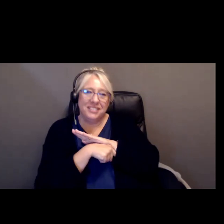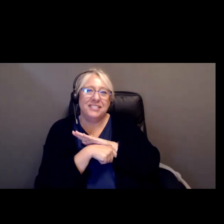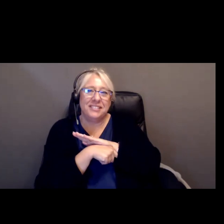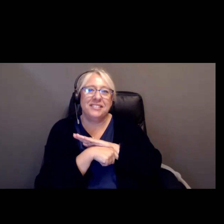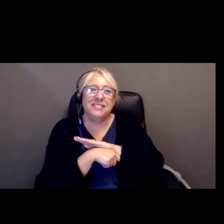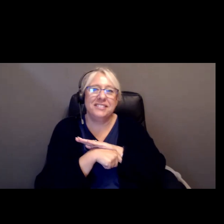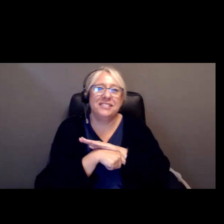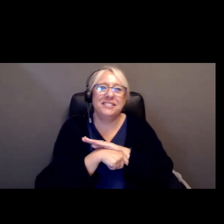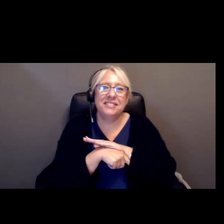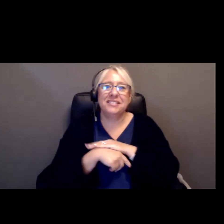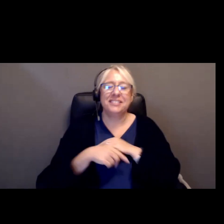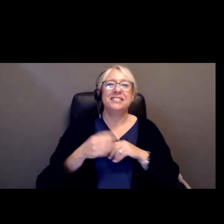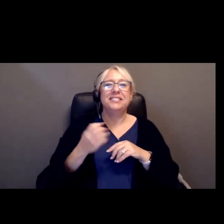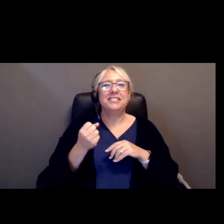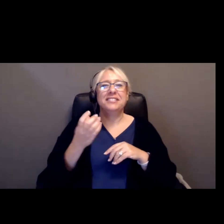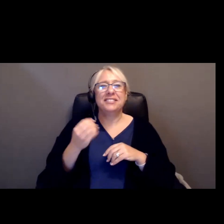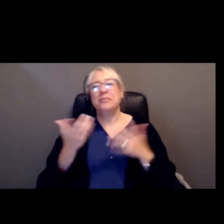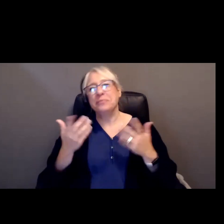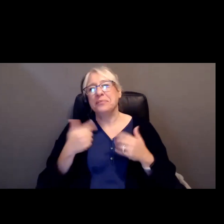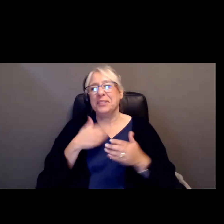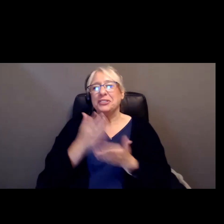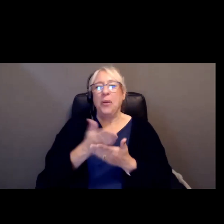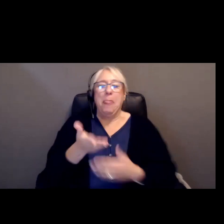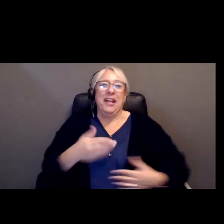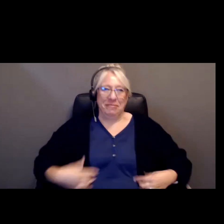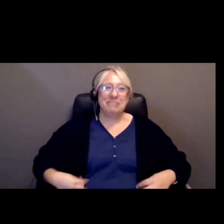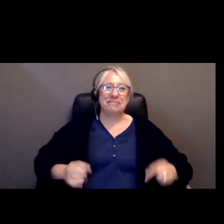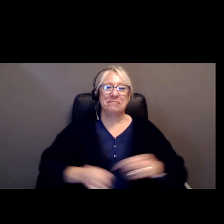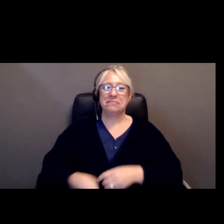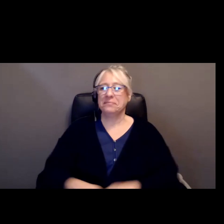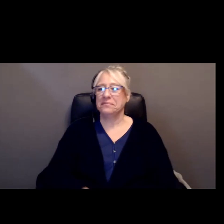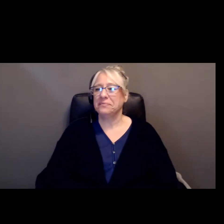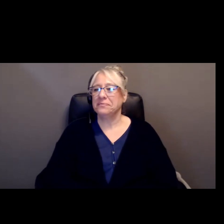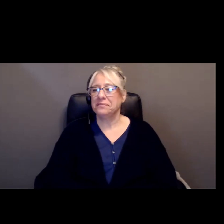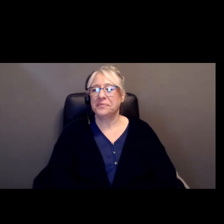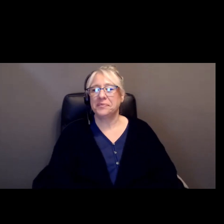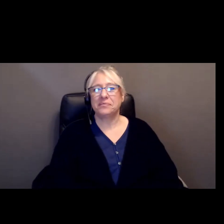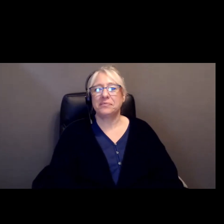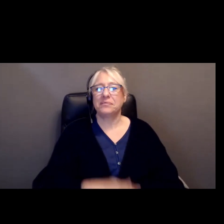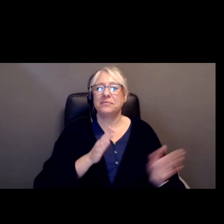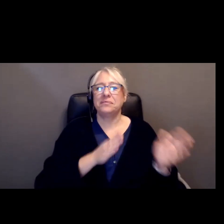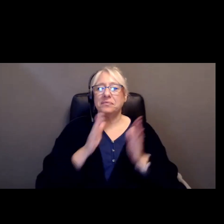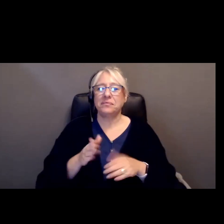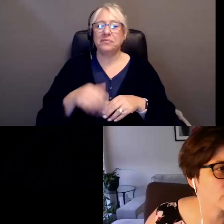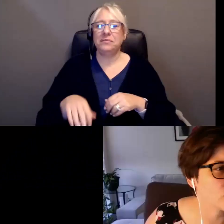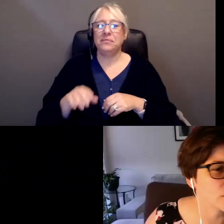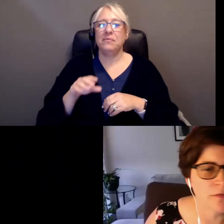I'll stop there for now. >> DR. JEN RINALDI: What a wonderful way in. Thank you so much, Jennifer.